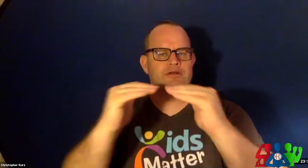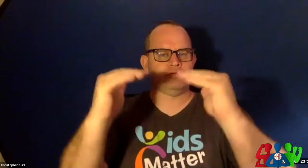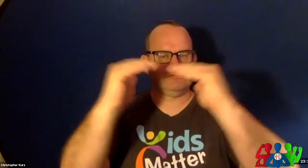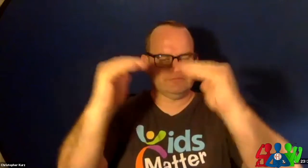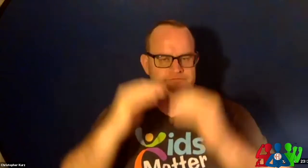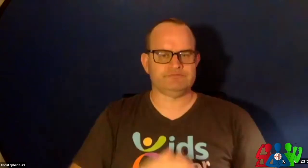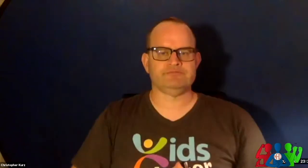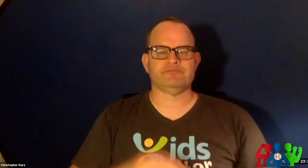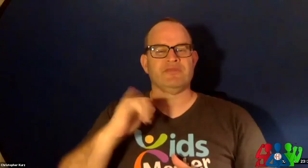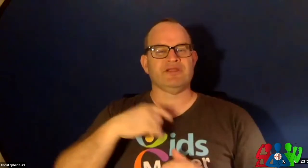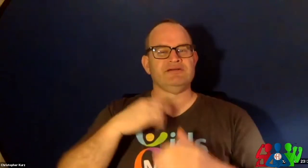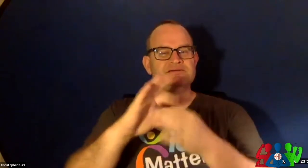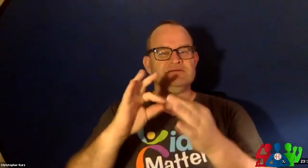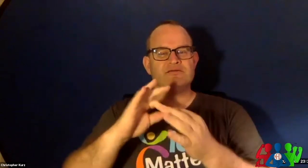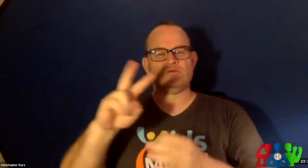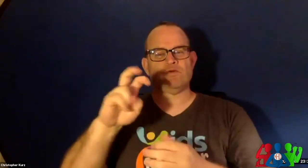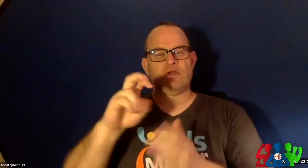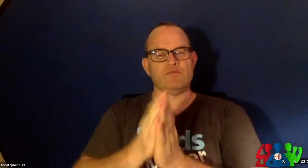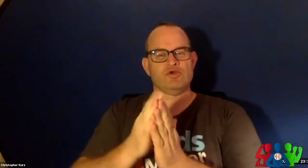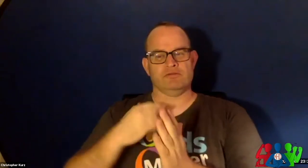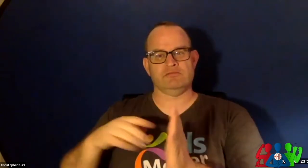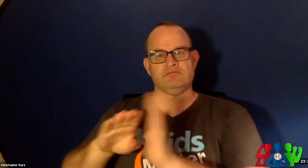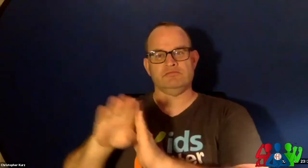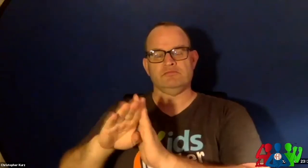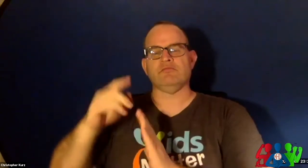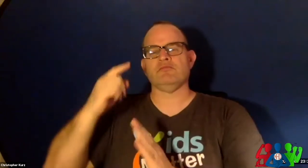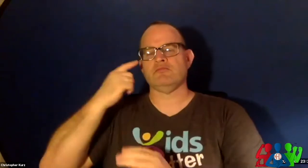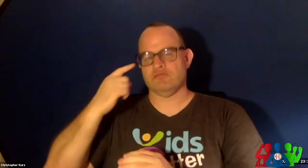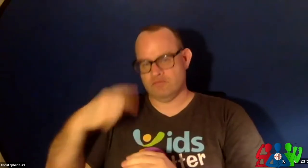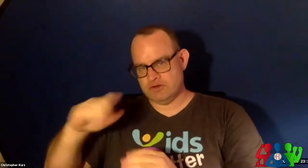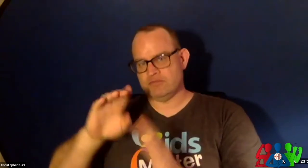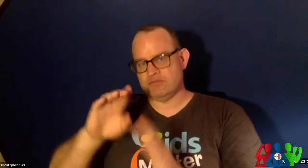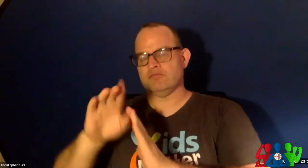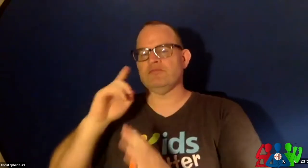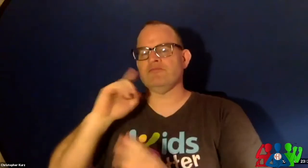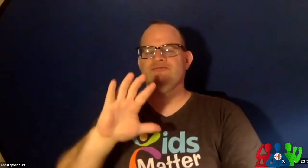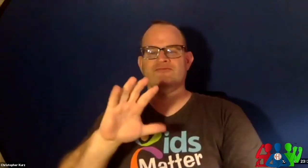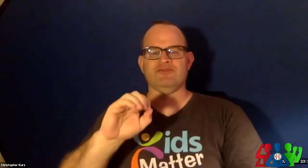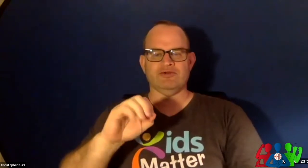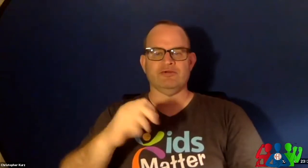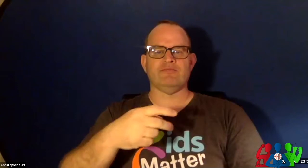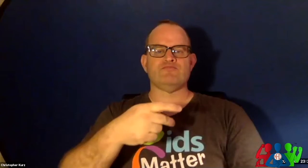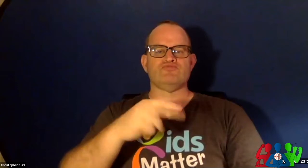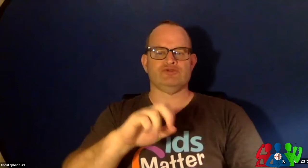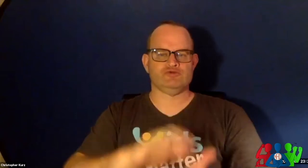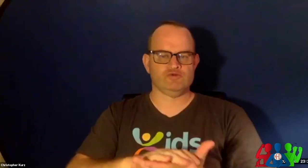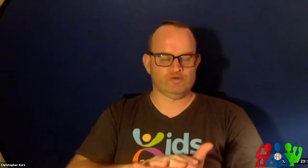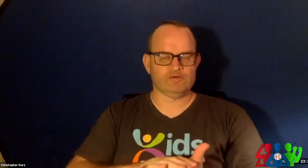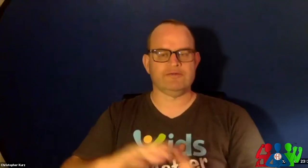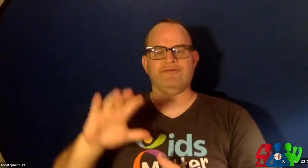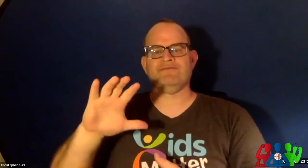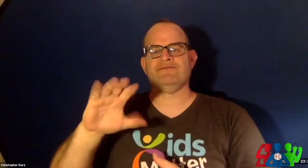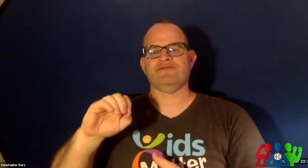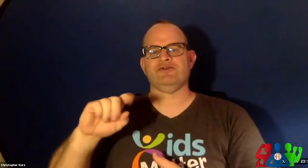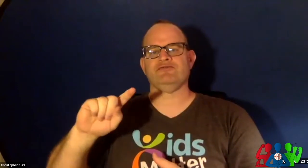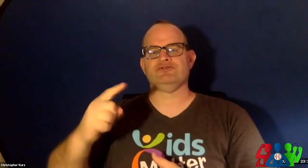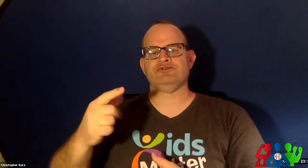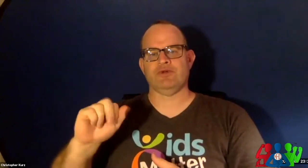would create programs and other levels of programs for their students.